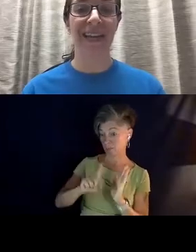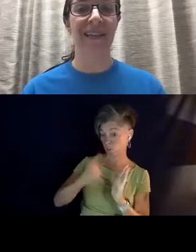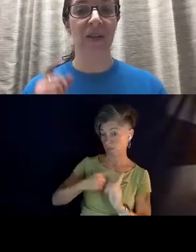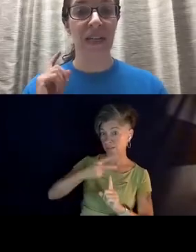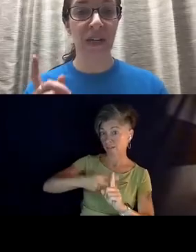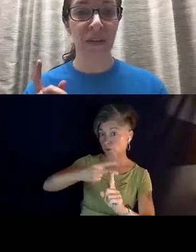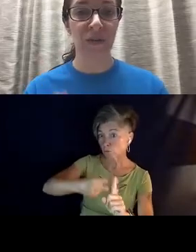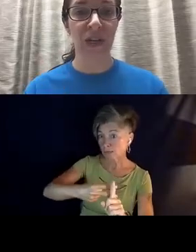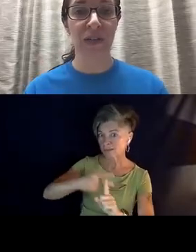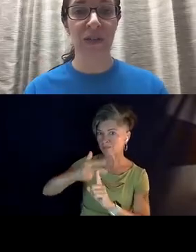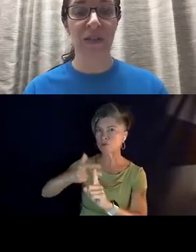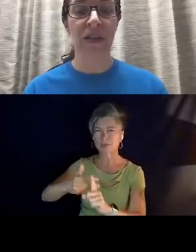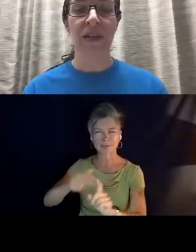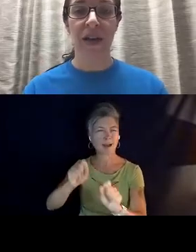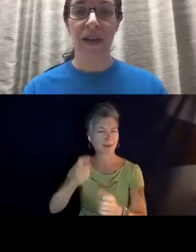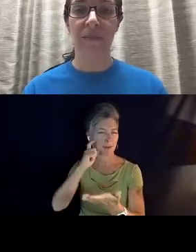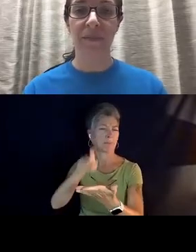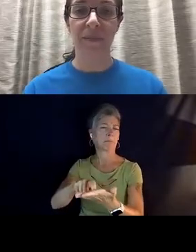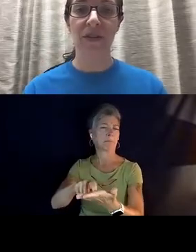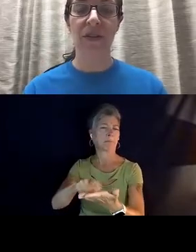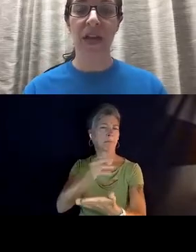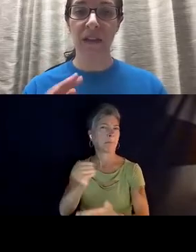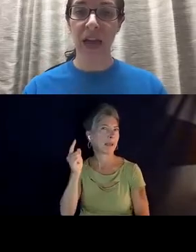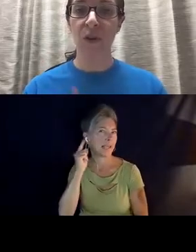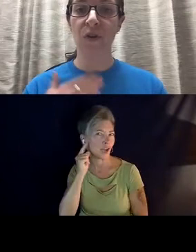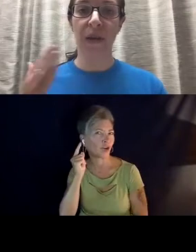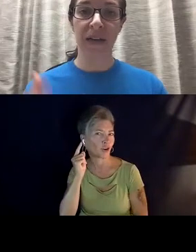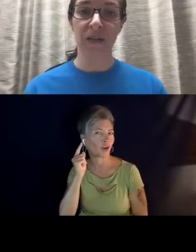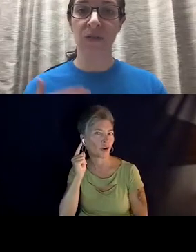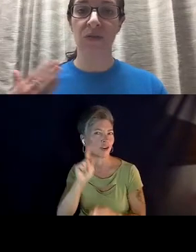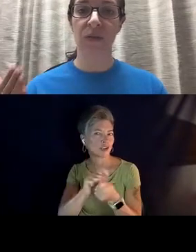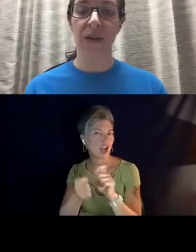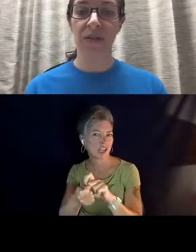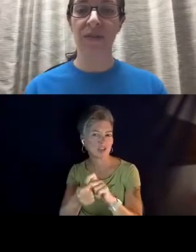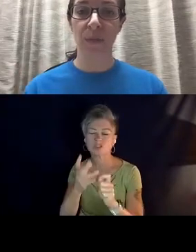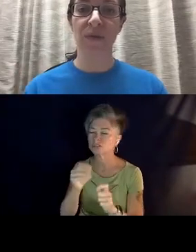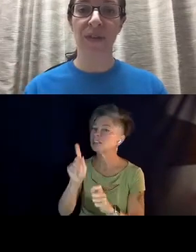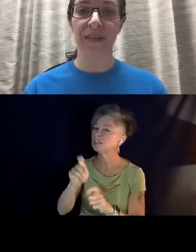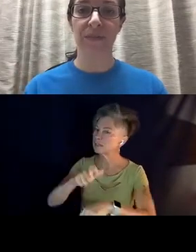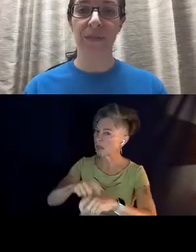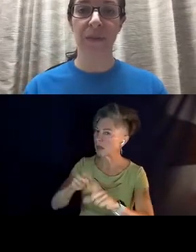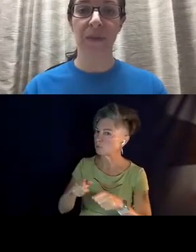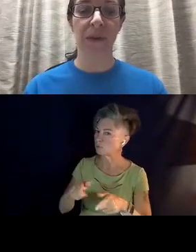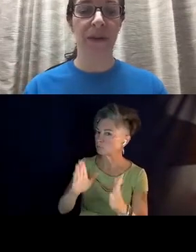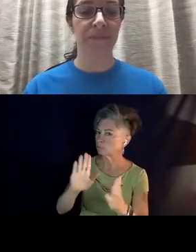I can start hearing those changes, and allow your body to develop over that time period.